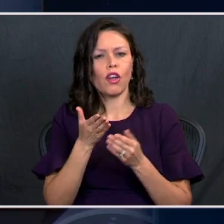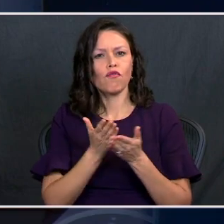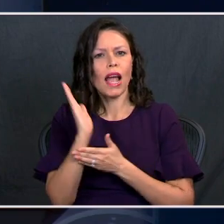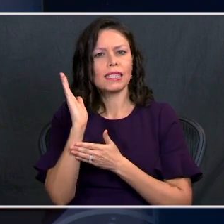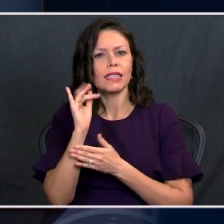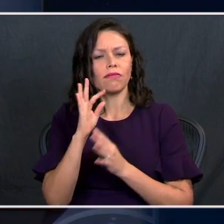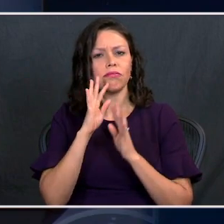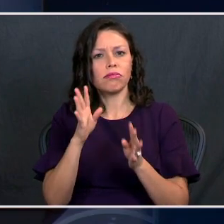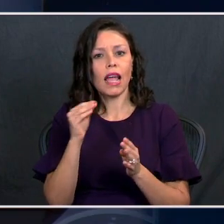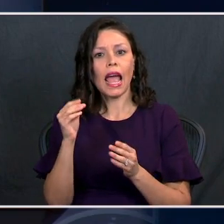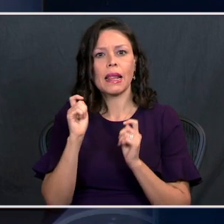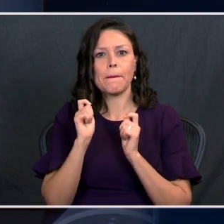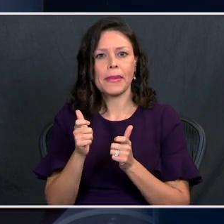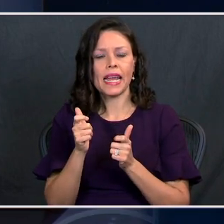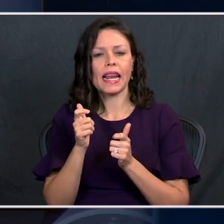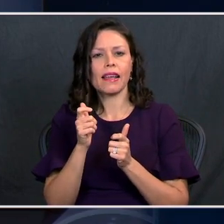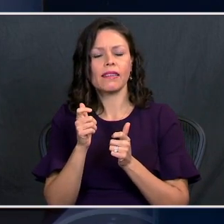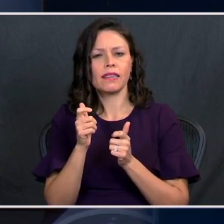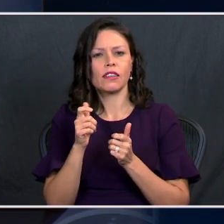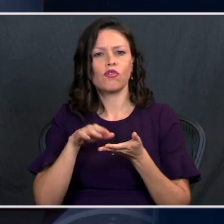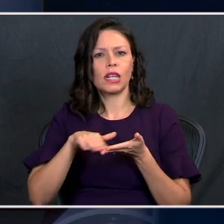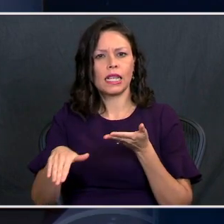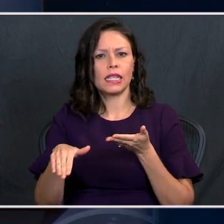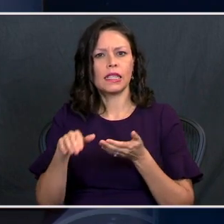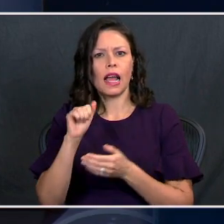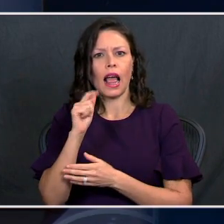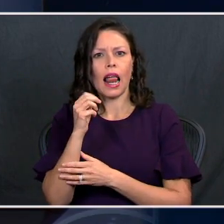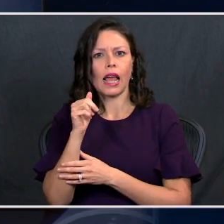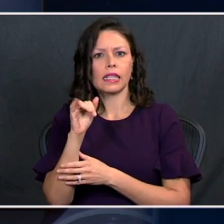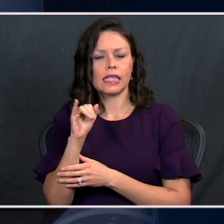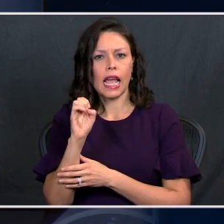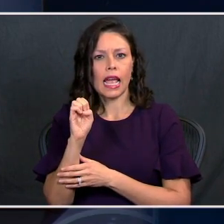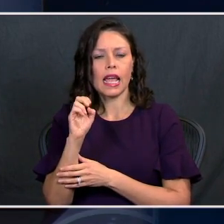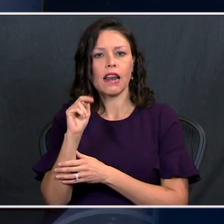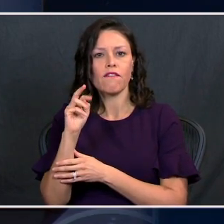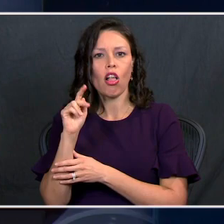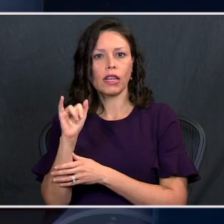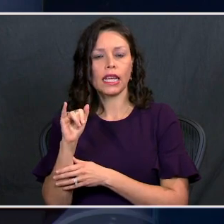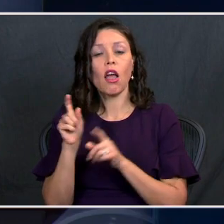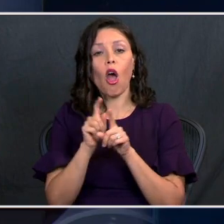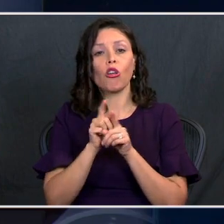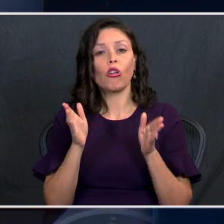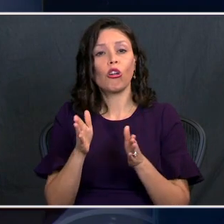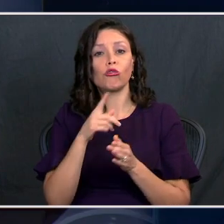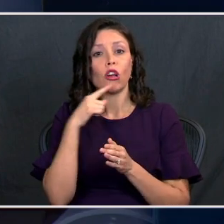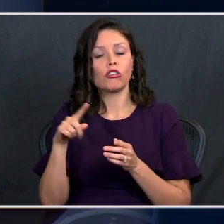and for the immediate and unconditional release of Alexei Navalny. We also urge Russia to fully cooperate